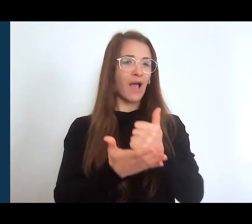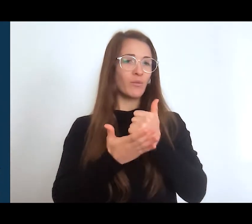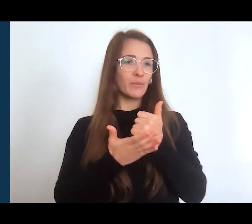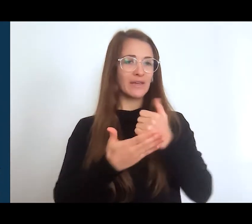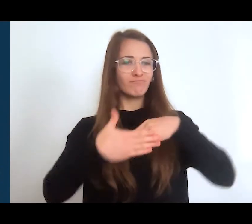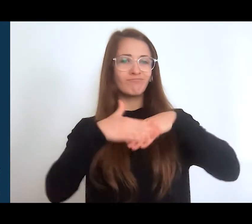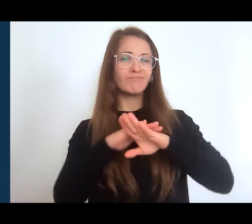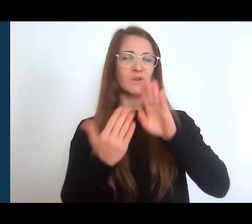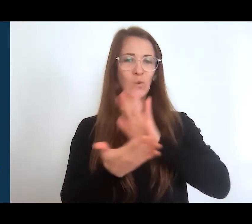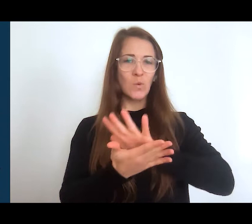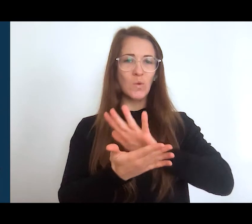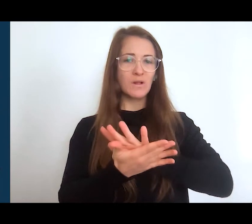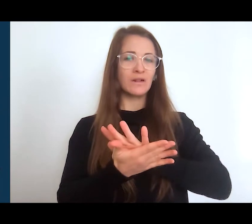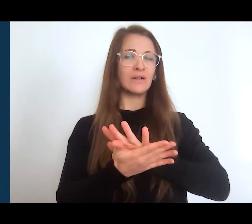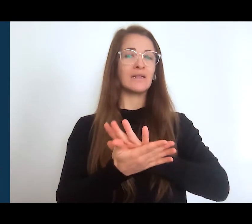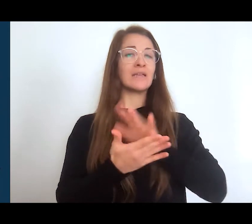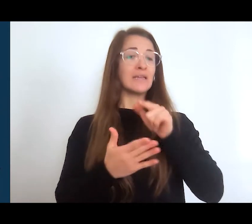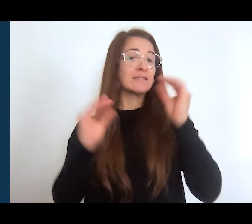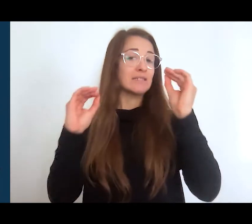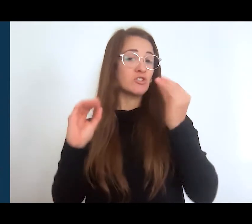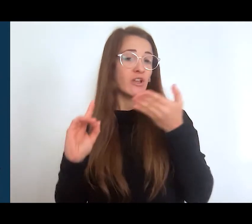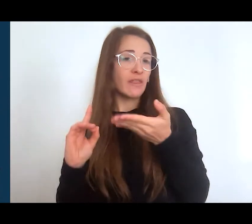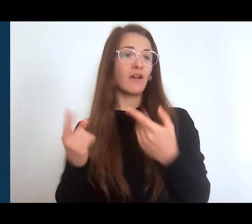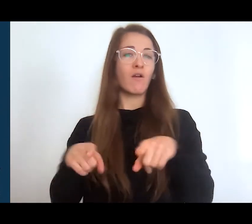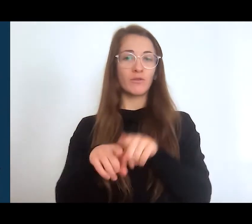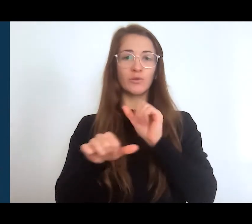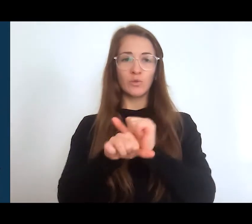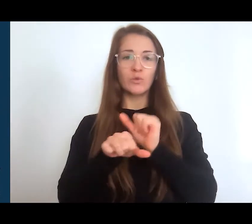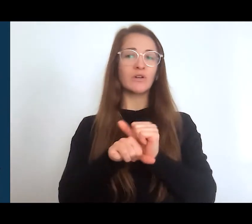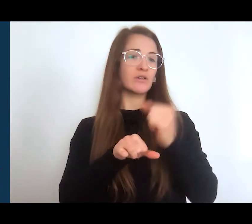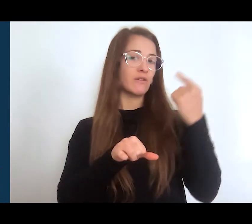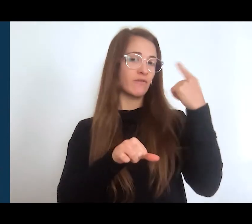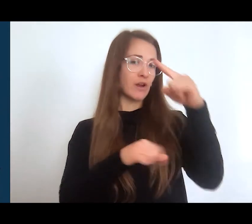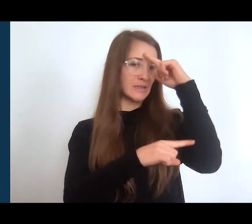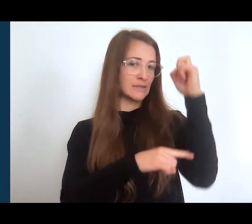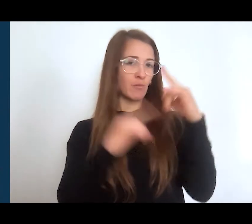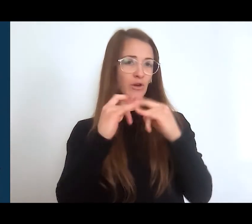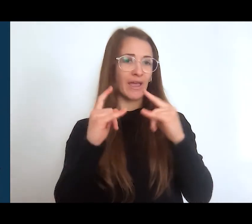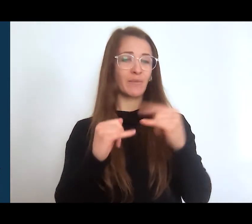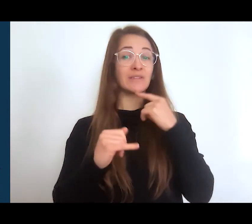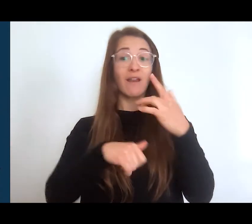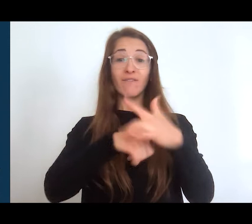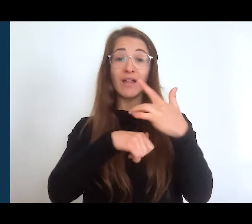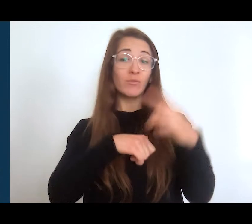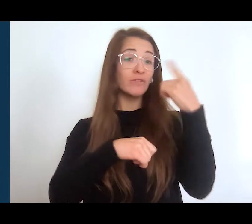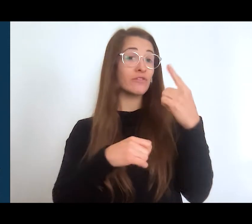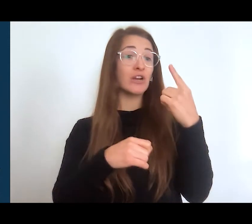I HAD A FRIEND WHO HELPED ME GET INTO THE SCHOOL. HE WAS TEACHING THERE, HE HAD WORKED WITH ME AT THE SUMMER